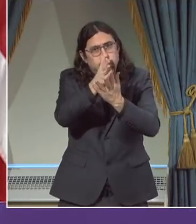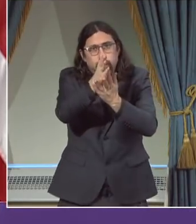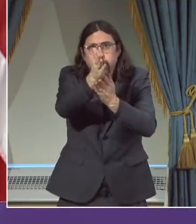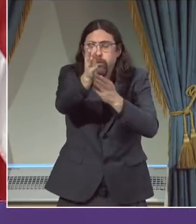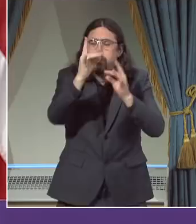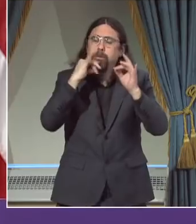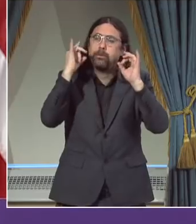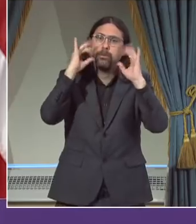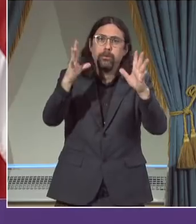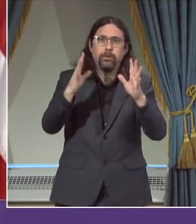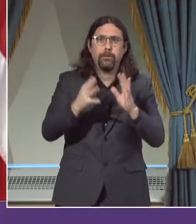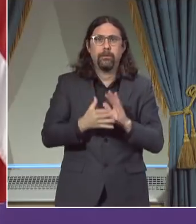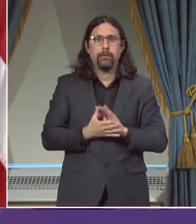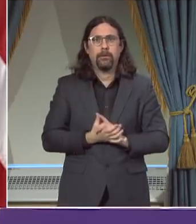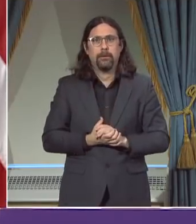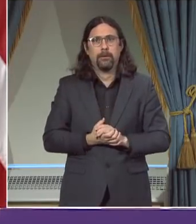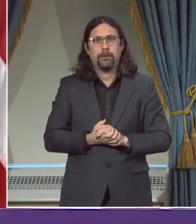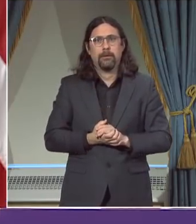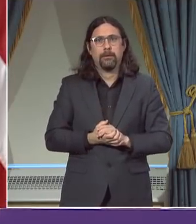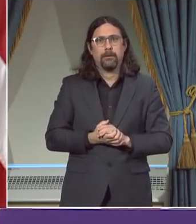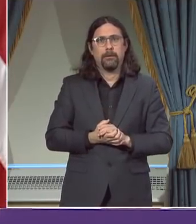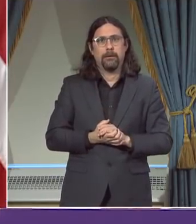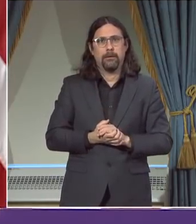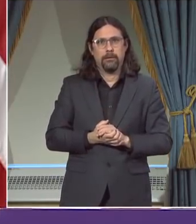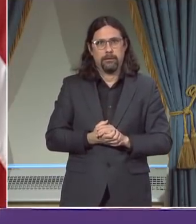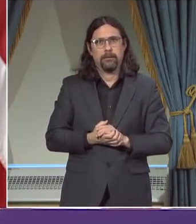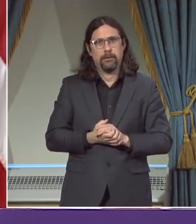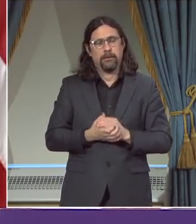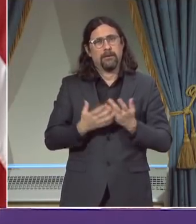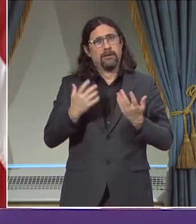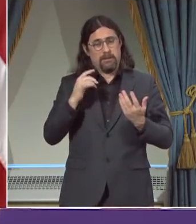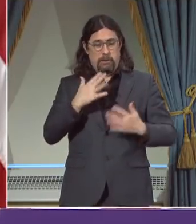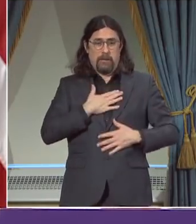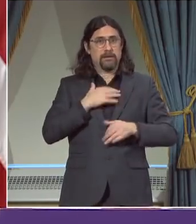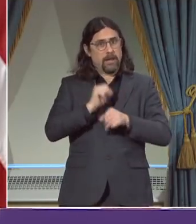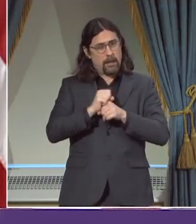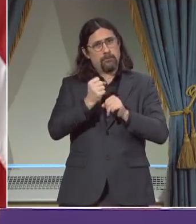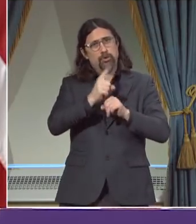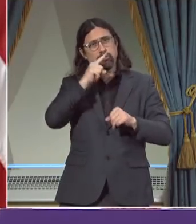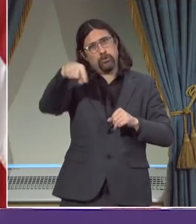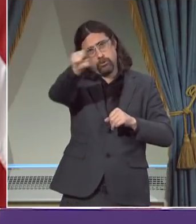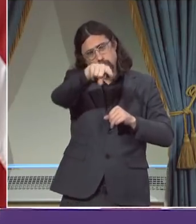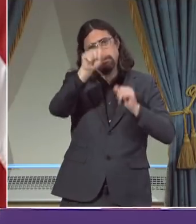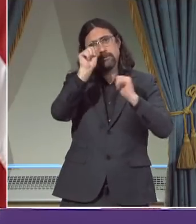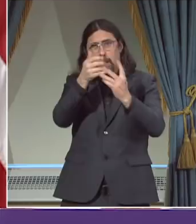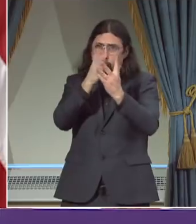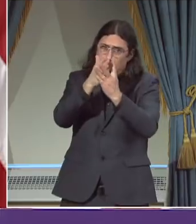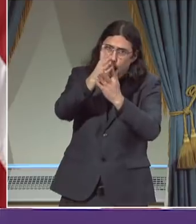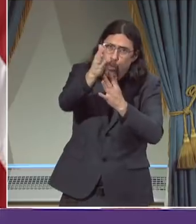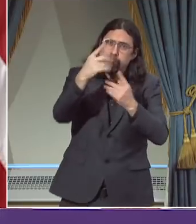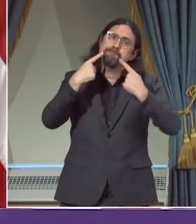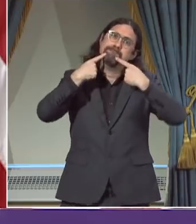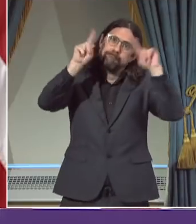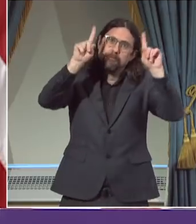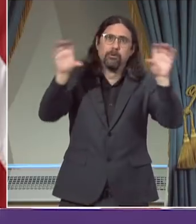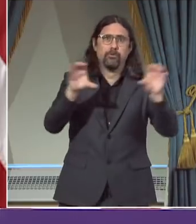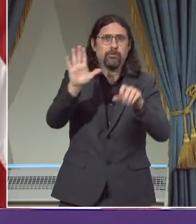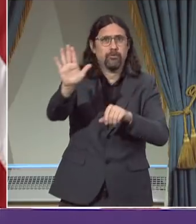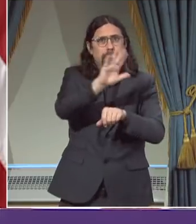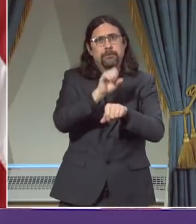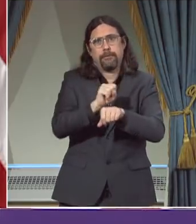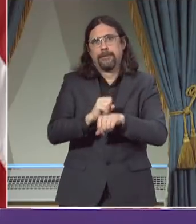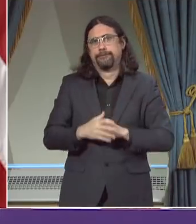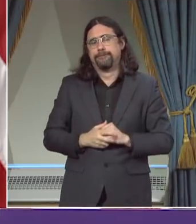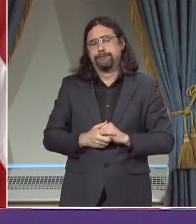IMMEDIATELY.